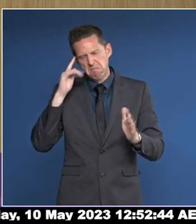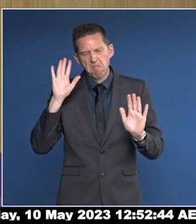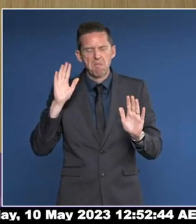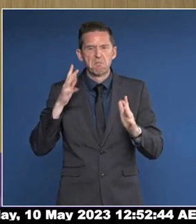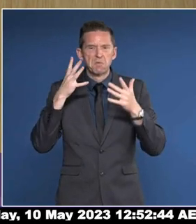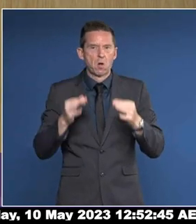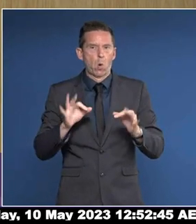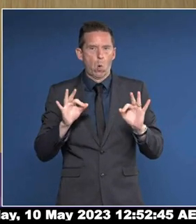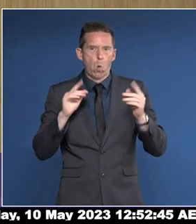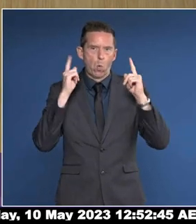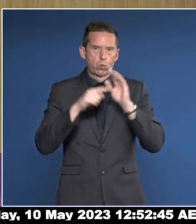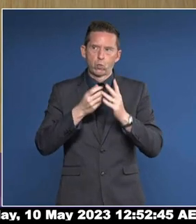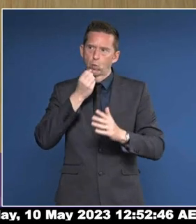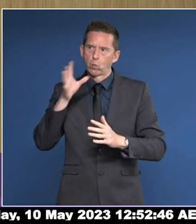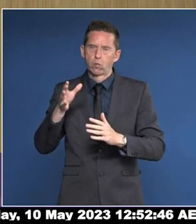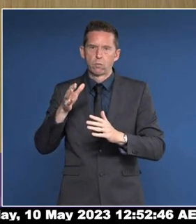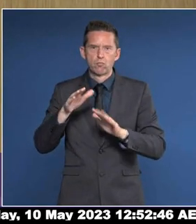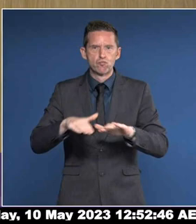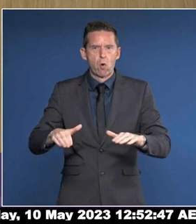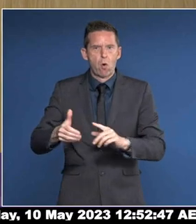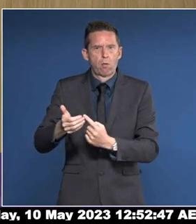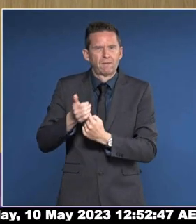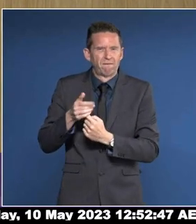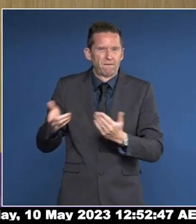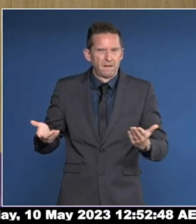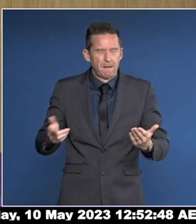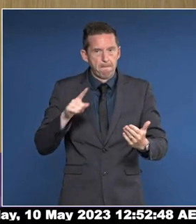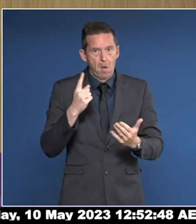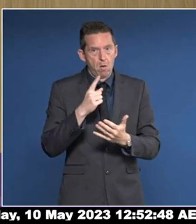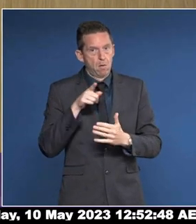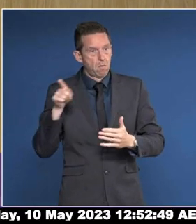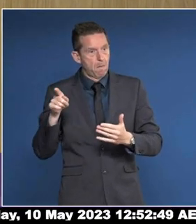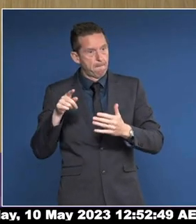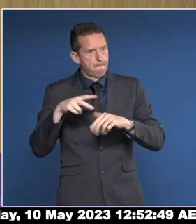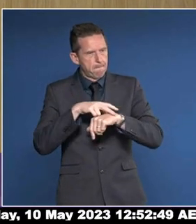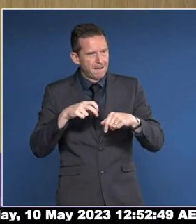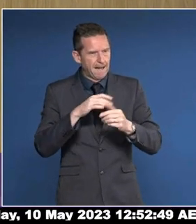So, how we formed that opinion - I don't have the evidence in front of me to say what